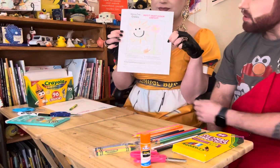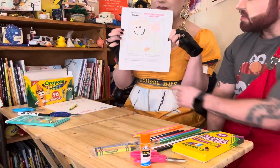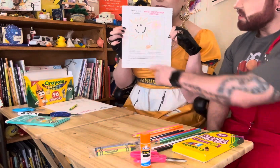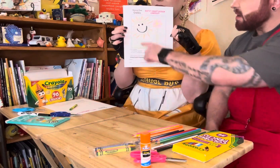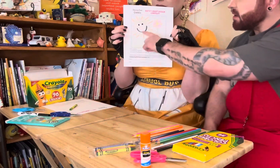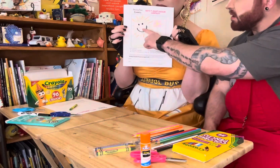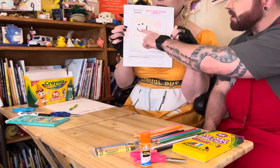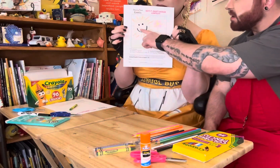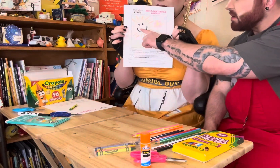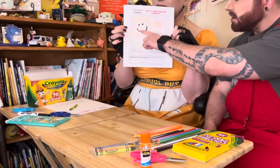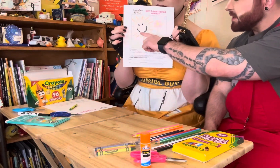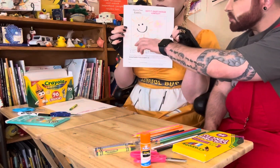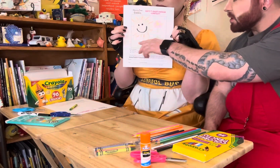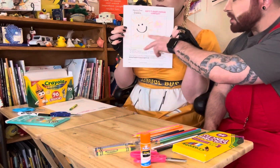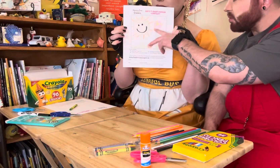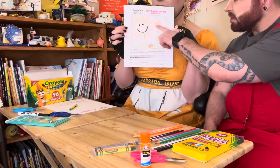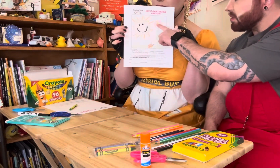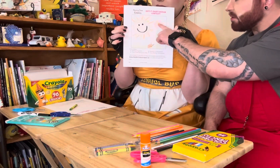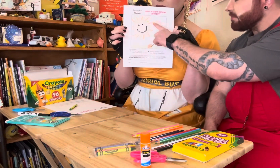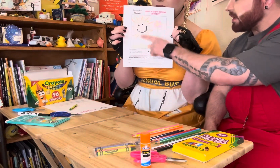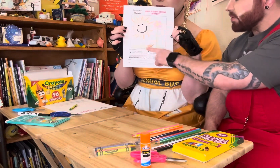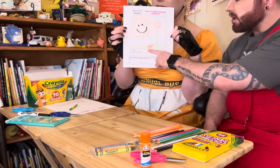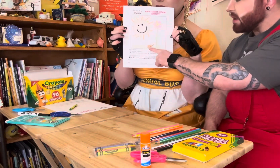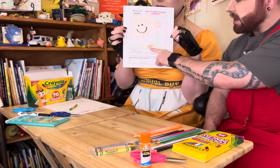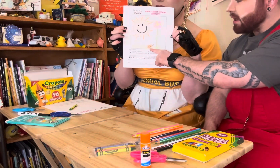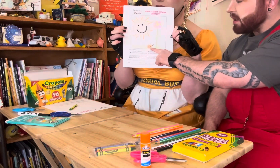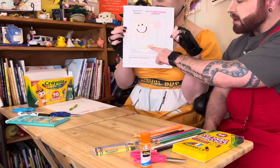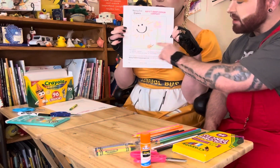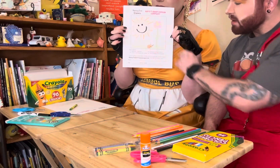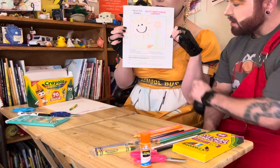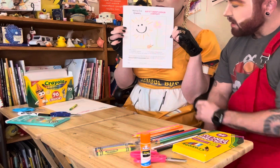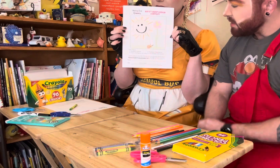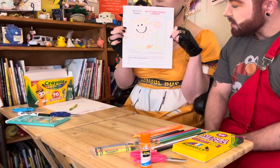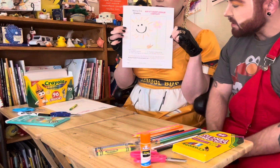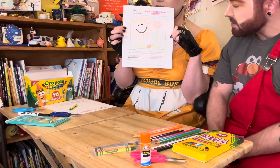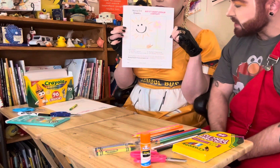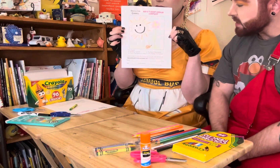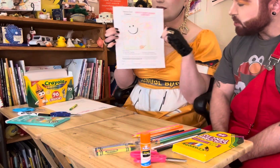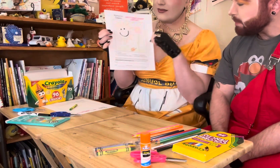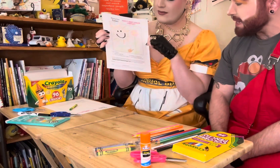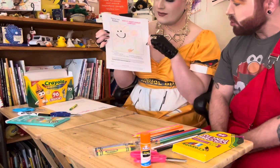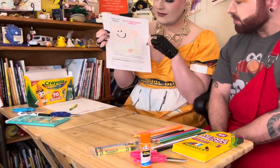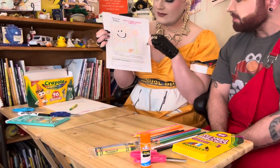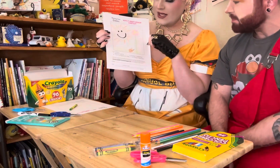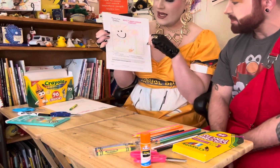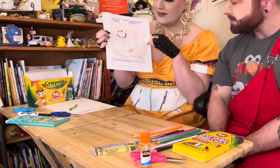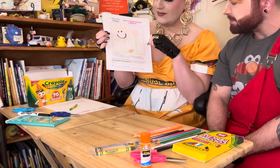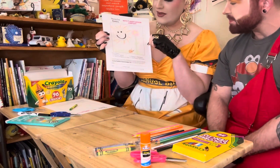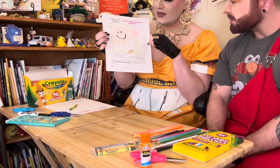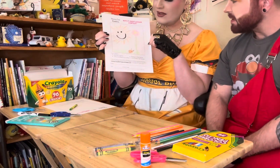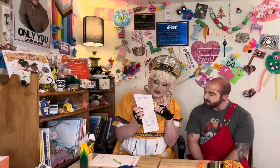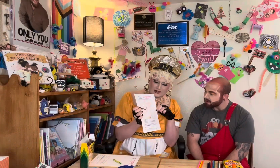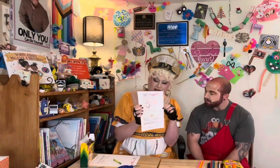Well, the sun is working with the flower, and I think that looks like a little beetle. CALI: Yeah, so